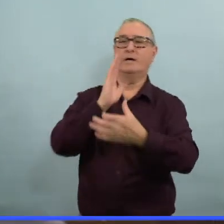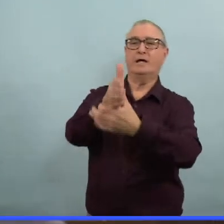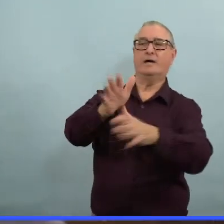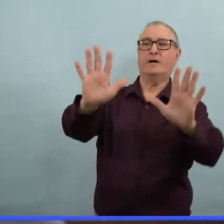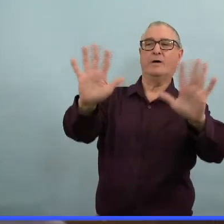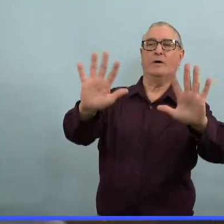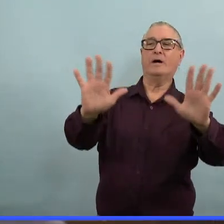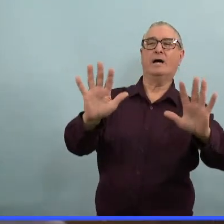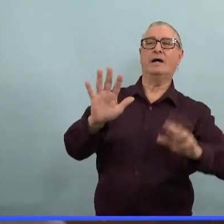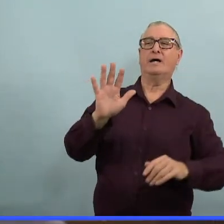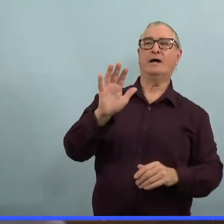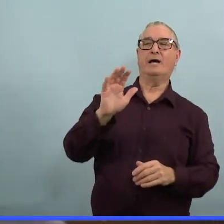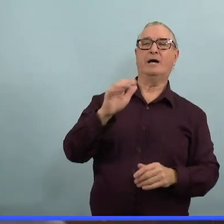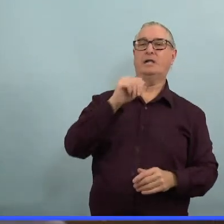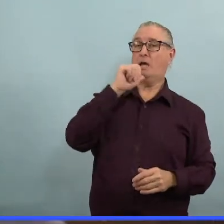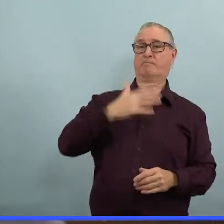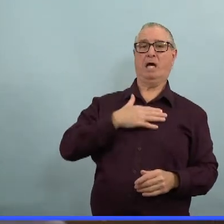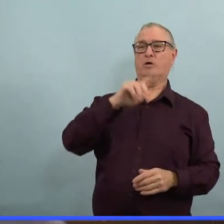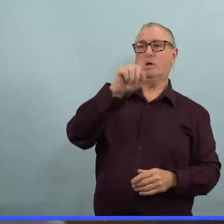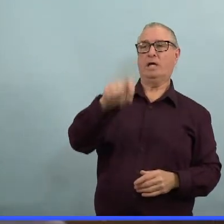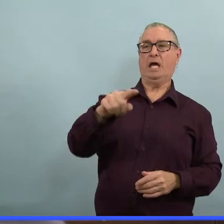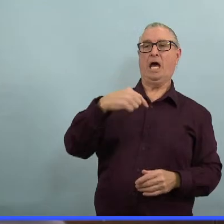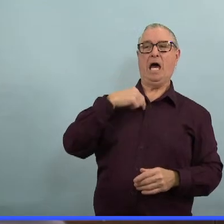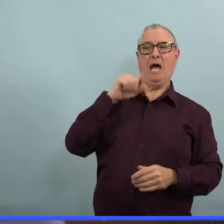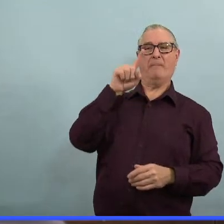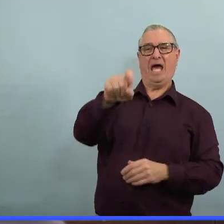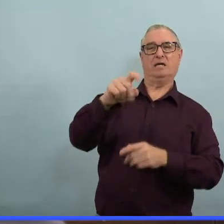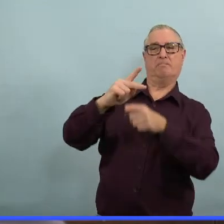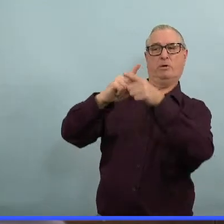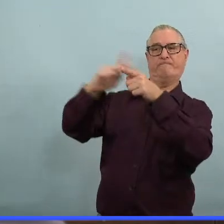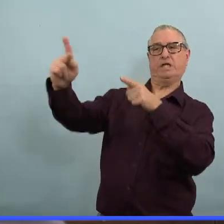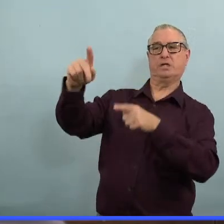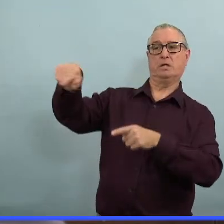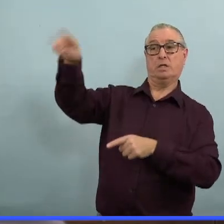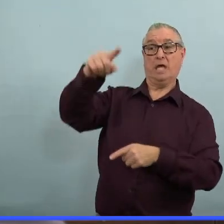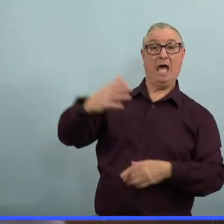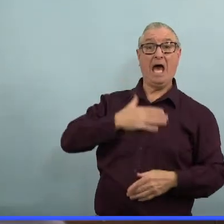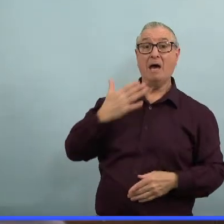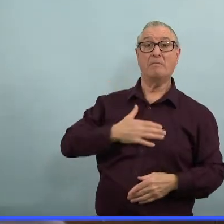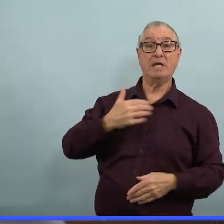restrictions at various levels um there's uh you know we look at various scenarios